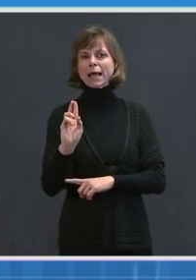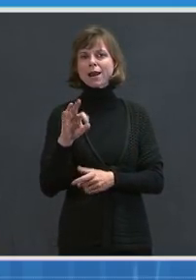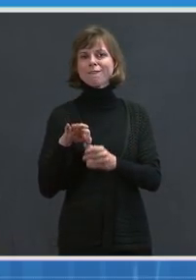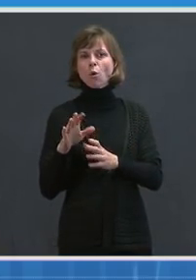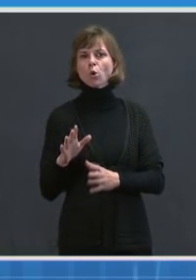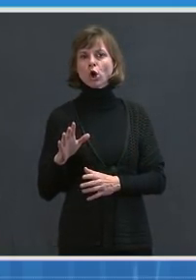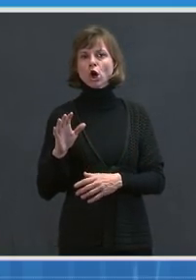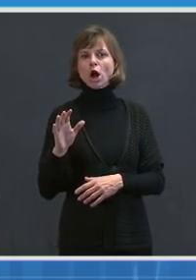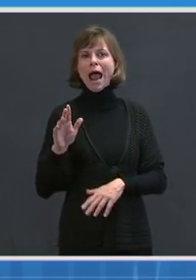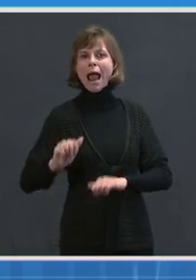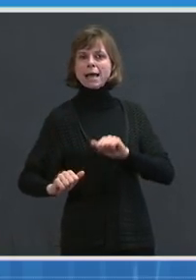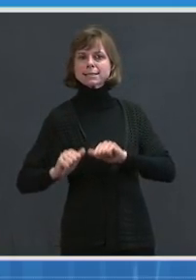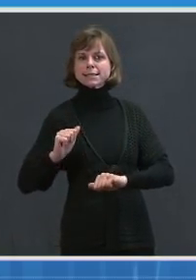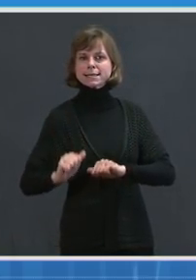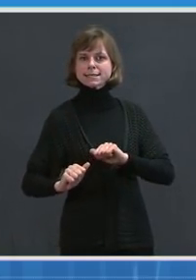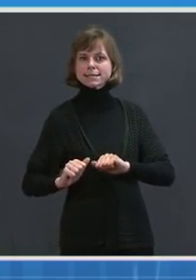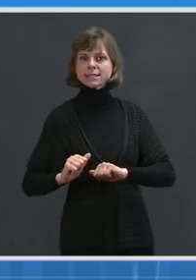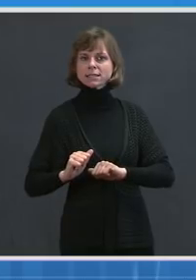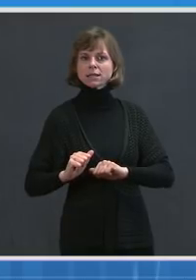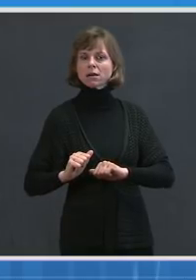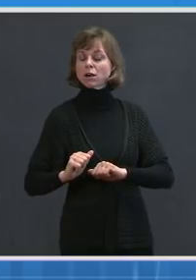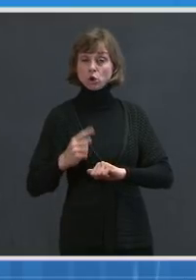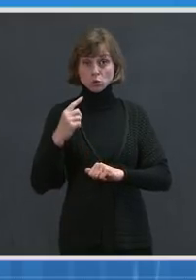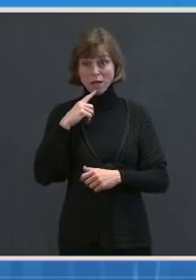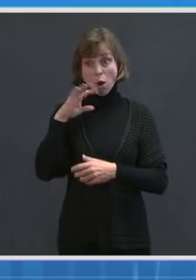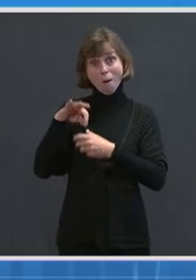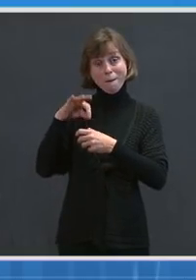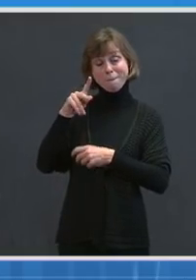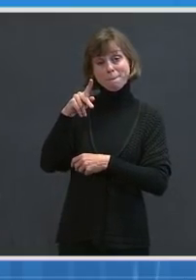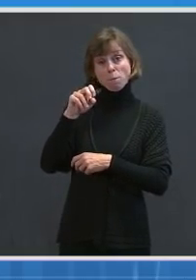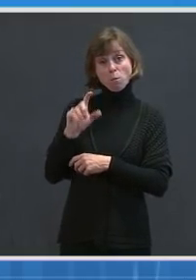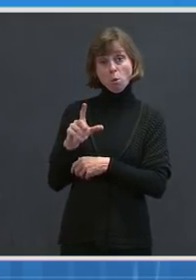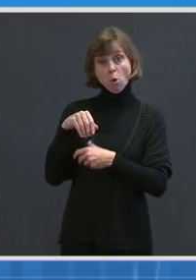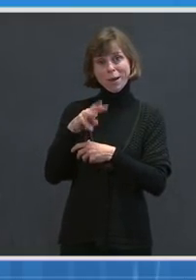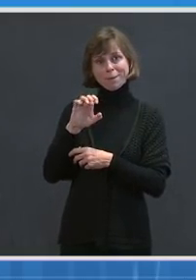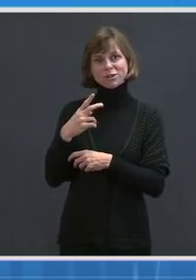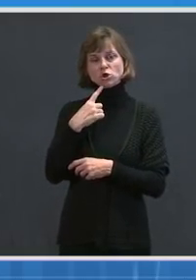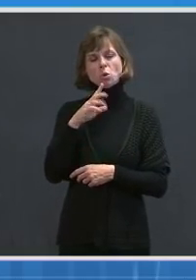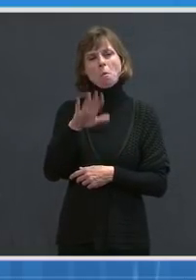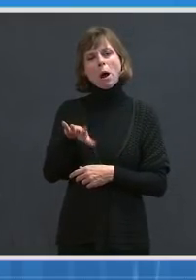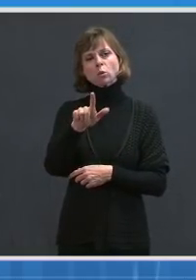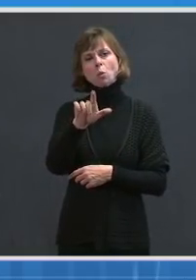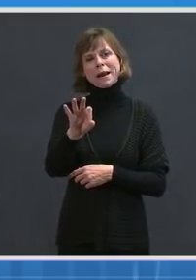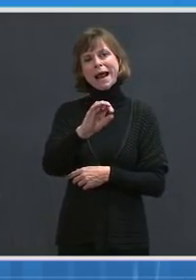There was a poll that showed, in Michigan, only about 29 percent of Republicans said they would get the coronavirus vaccine.